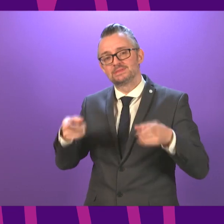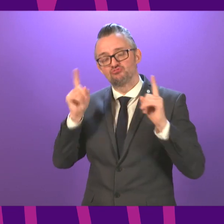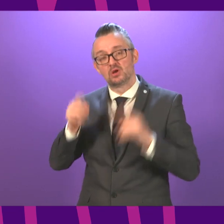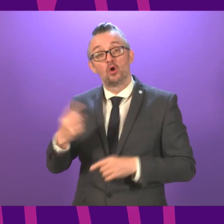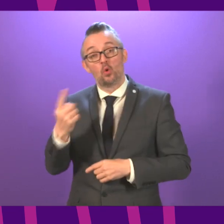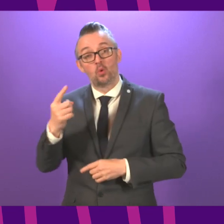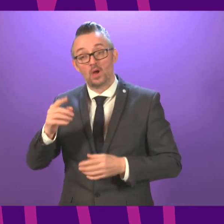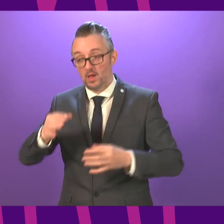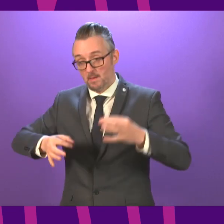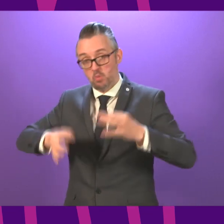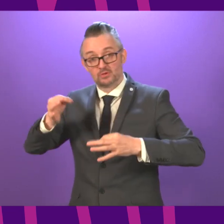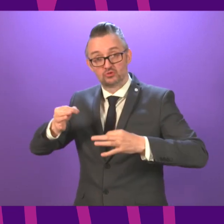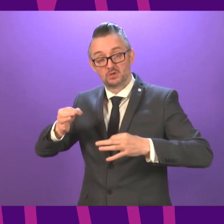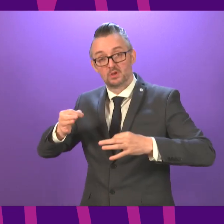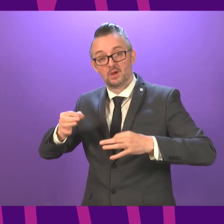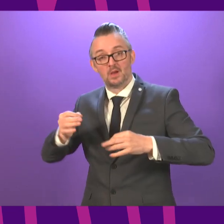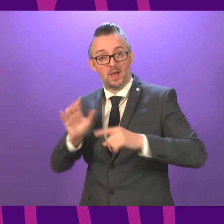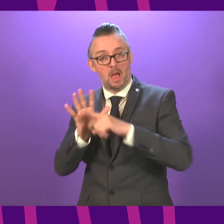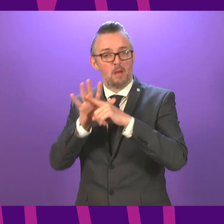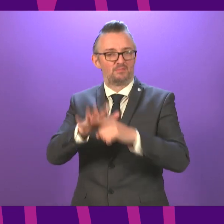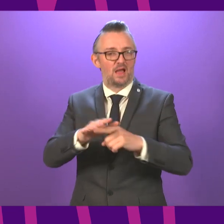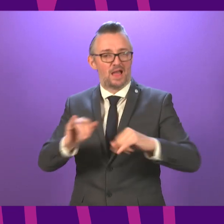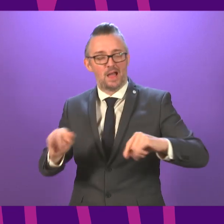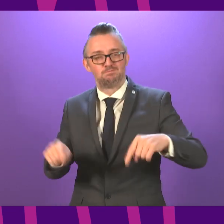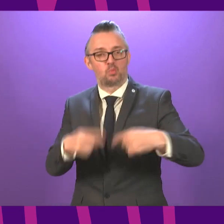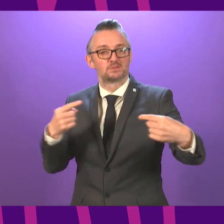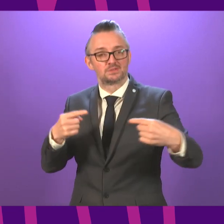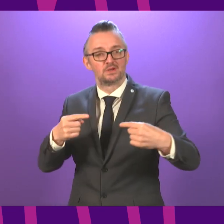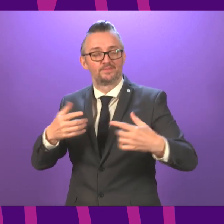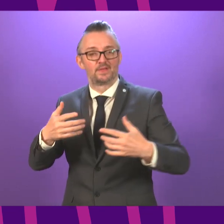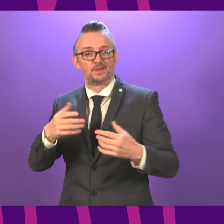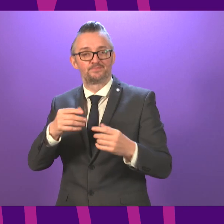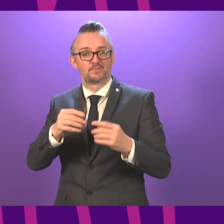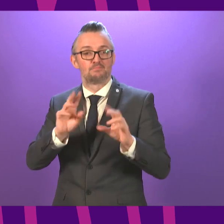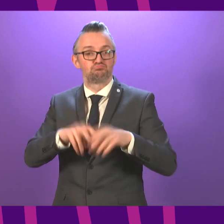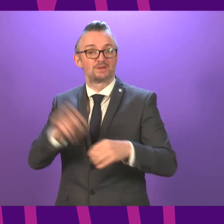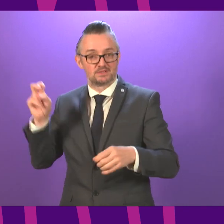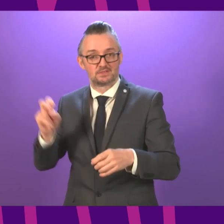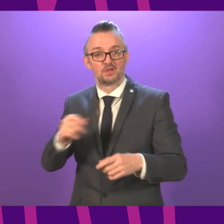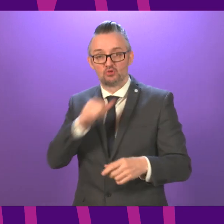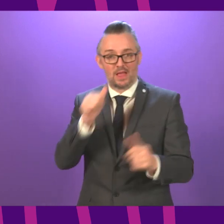for any deal that the UK Government presents, because to do so would be to give our consent